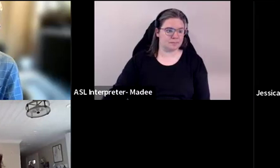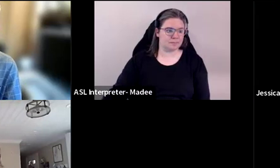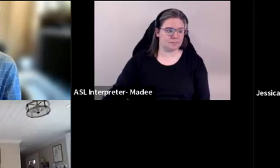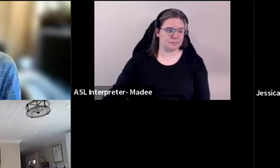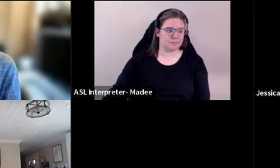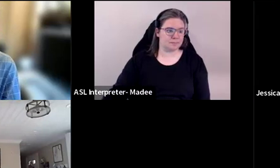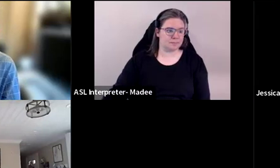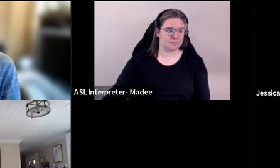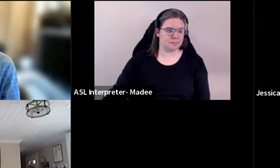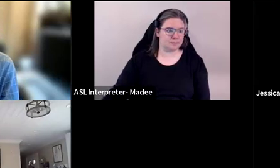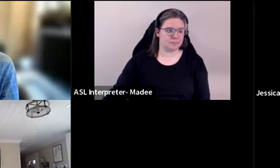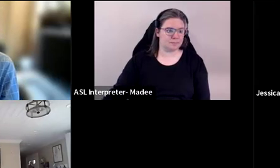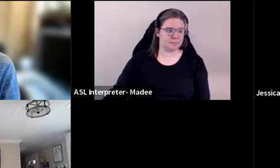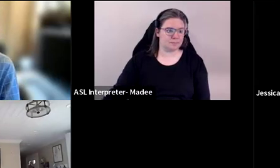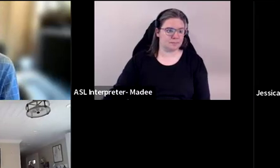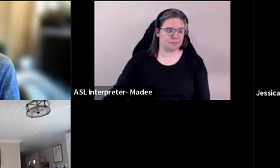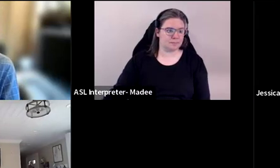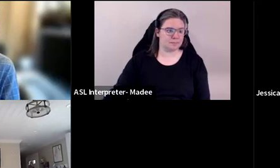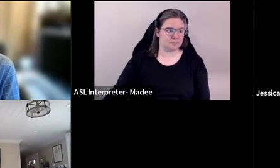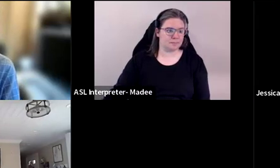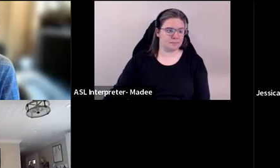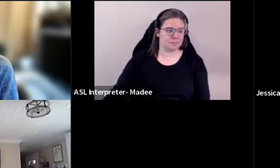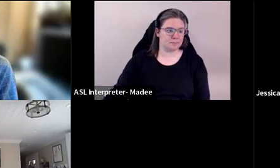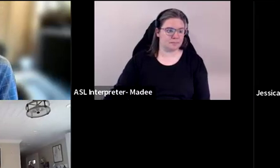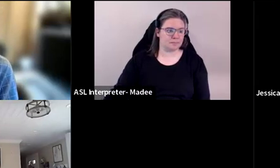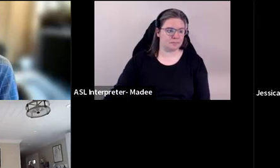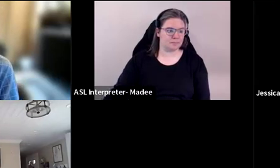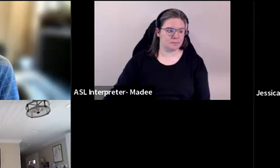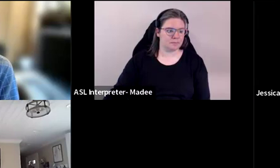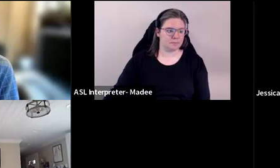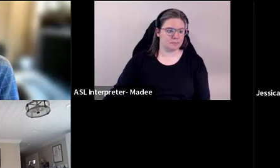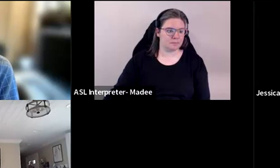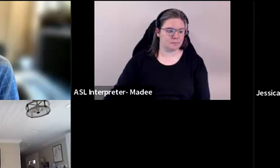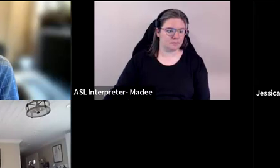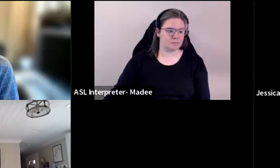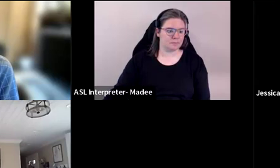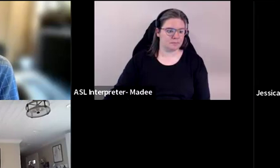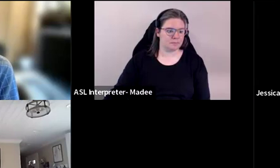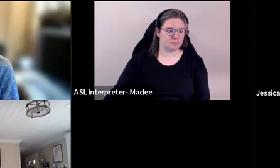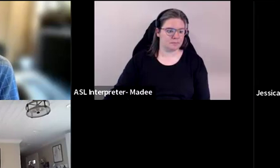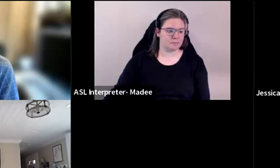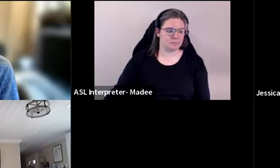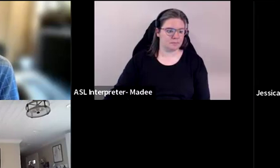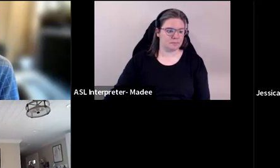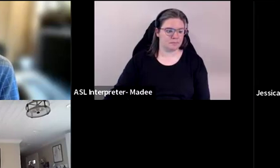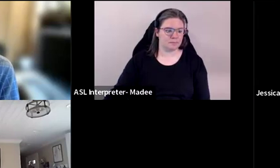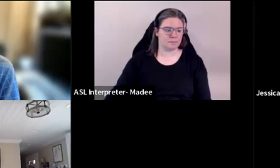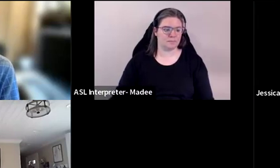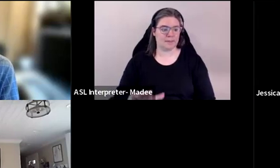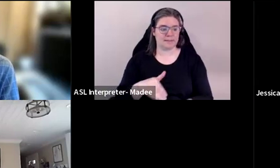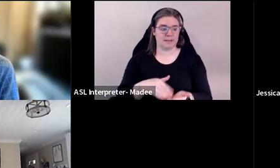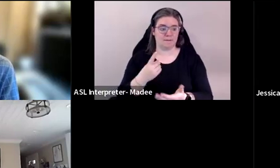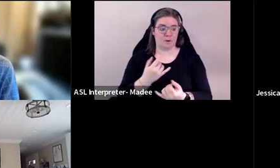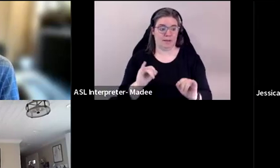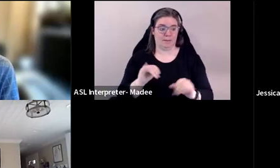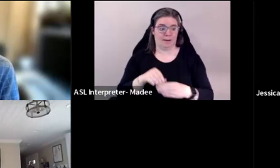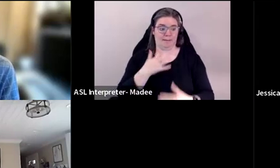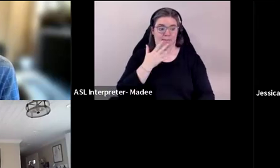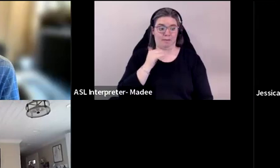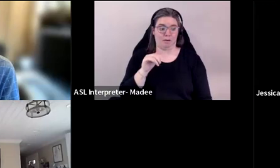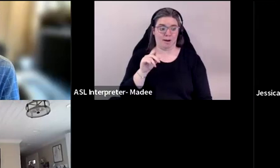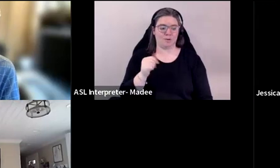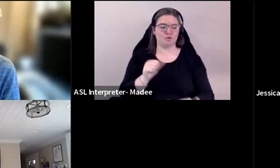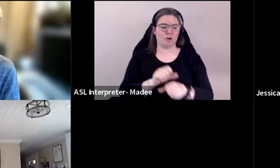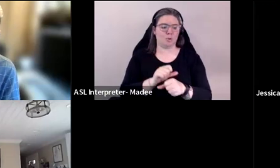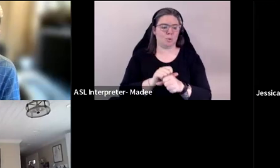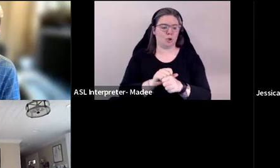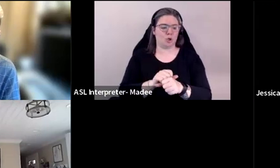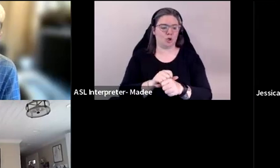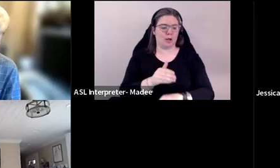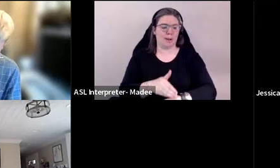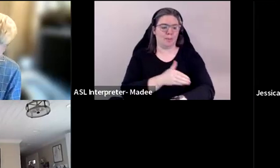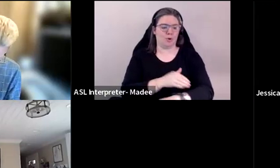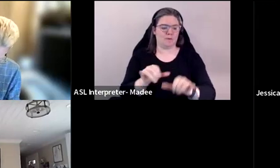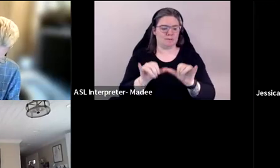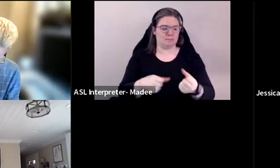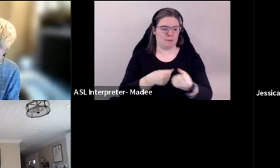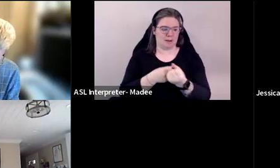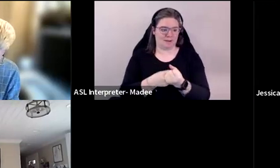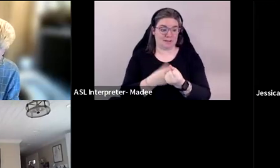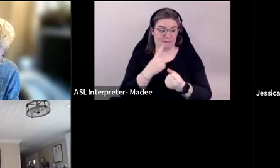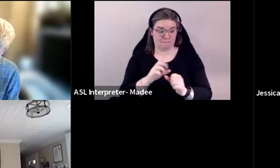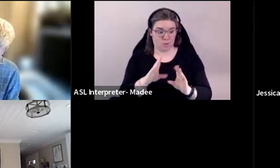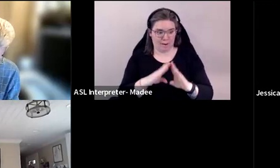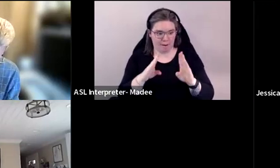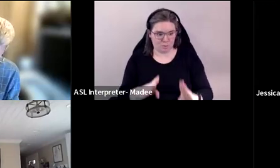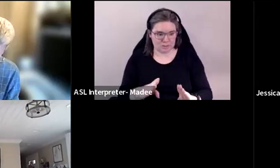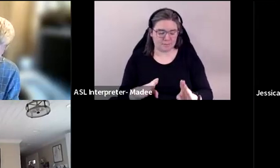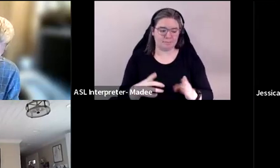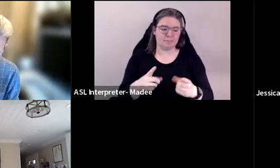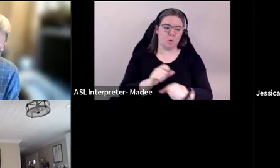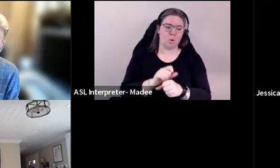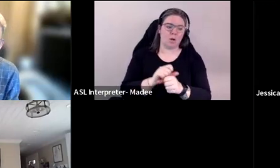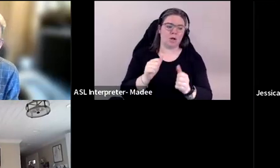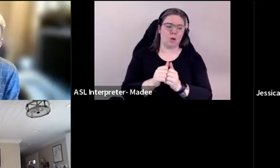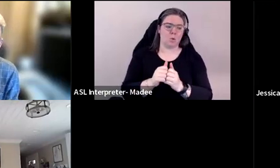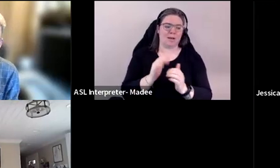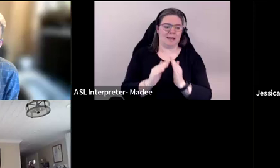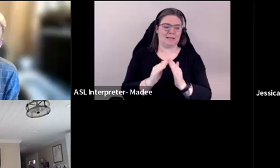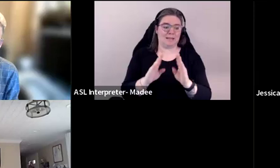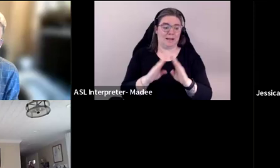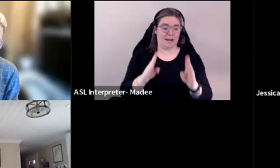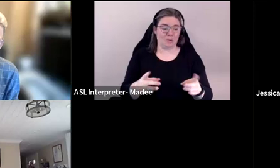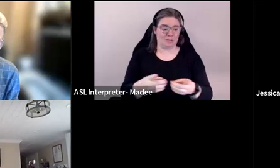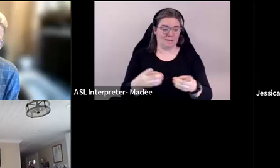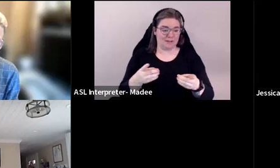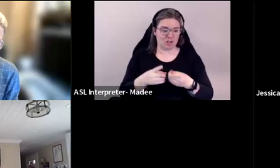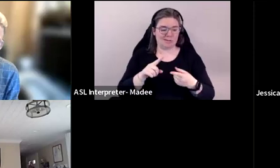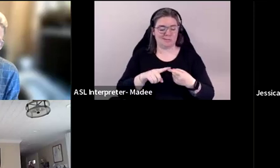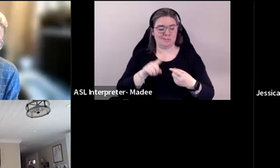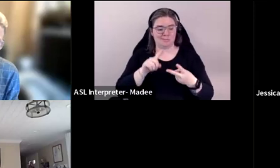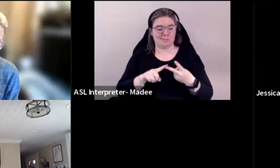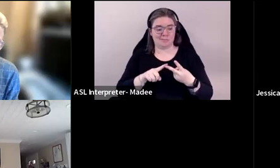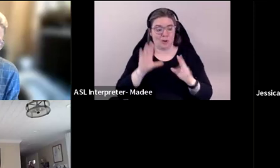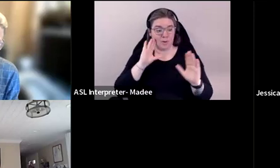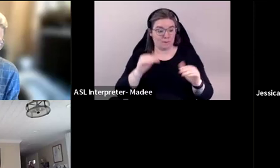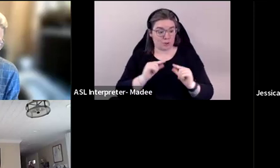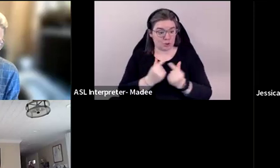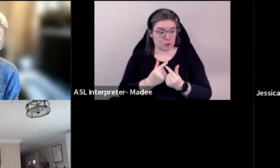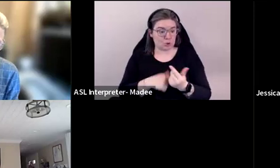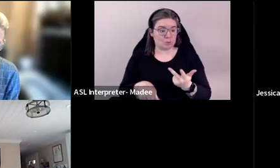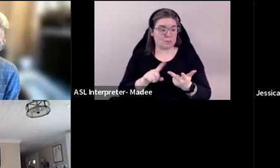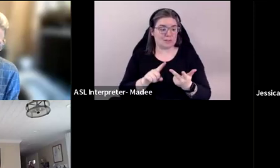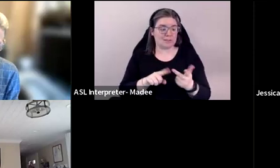Rebecca /APRIL: Shermain added in the Did I say that right? Chamaine added in the chat. That center for independence in Colorado is also working to improve systems advocacy in the area of housing, working with the city's housing division focus groups and educating tenants to improve tenant landlord relations.